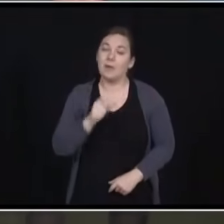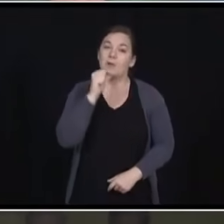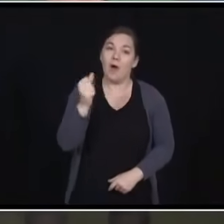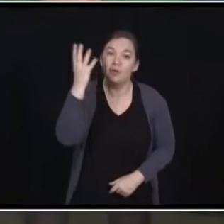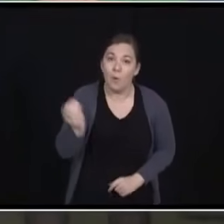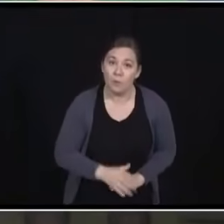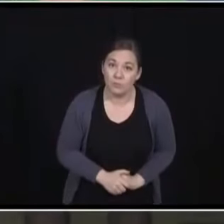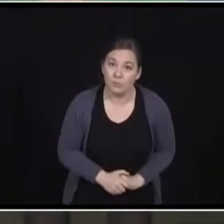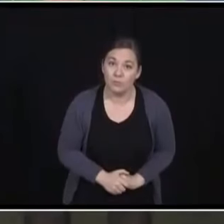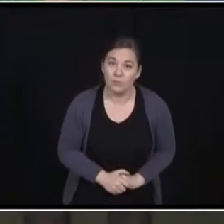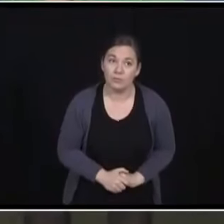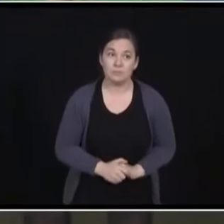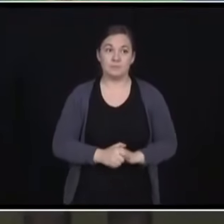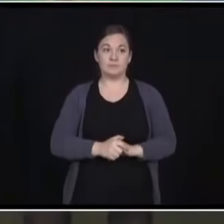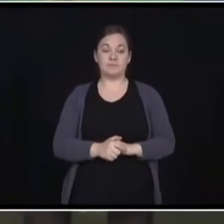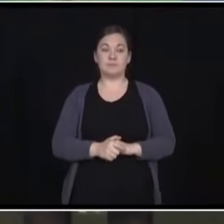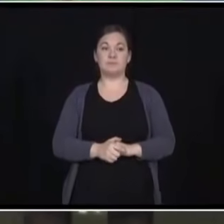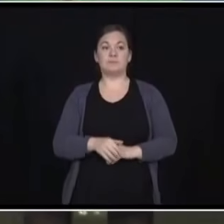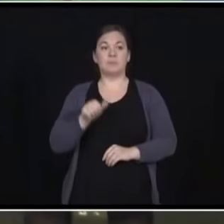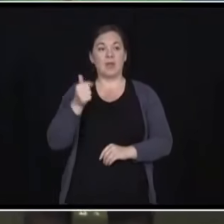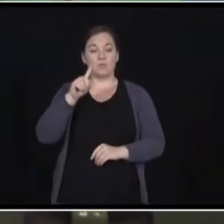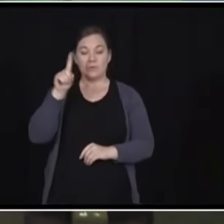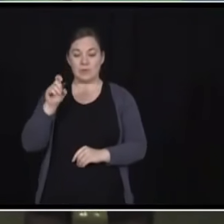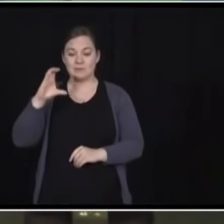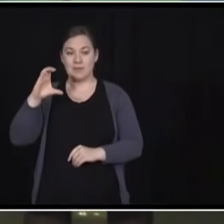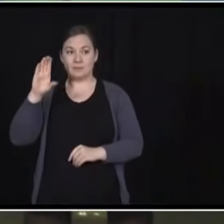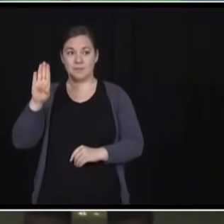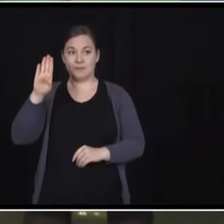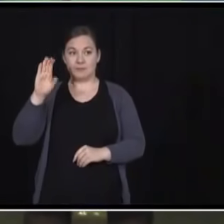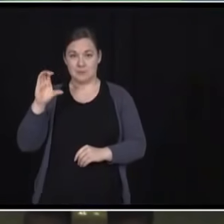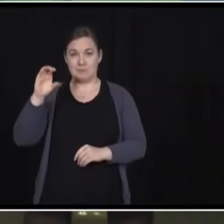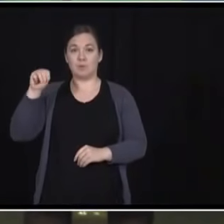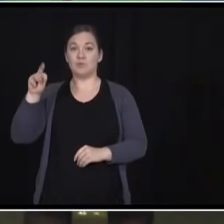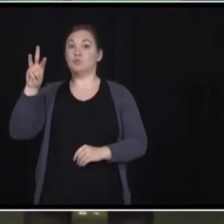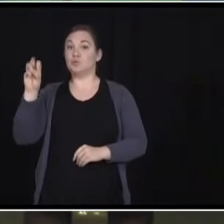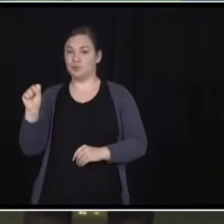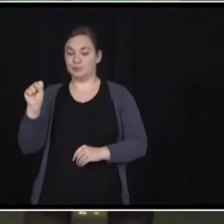Next question. Next question from Mike and CBC News.